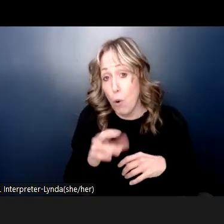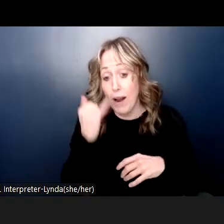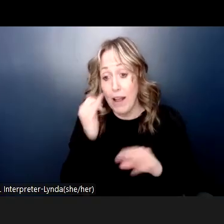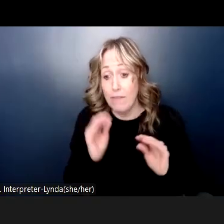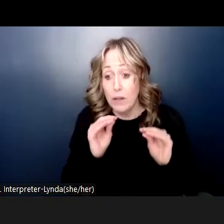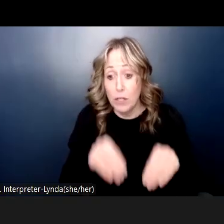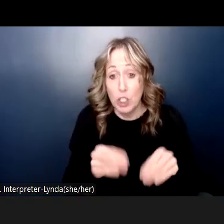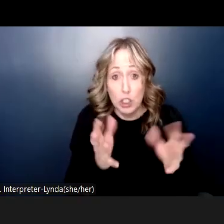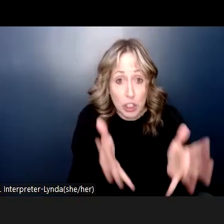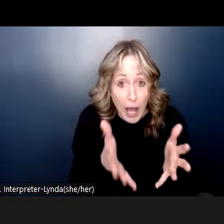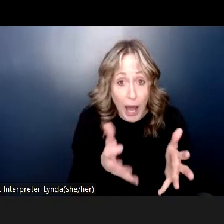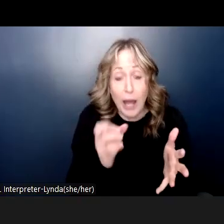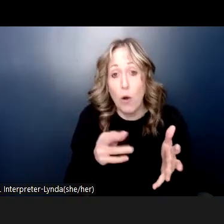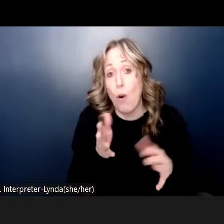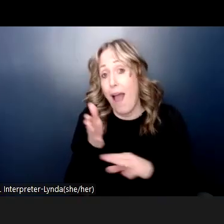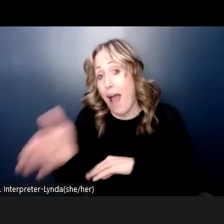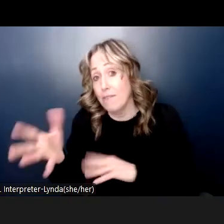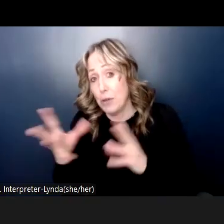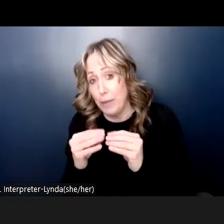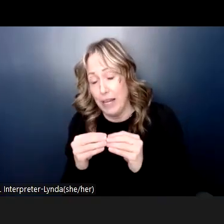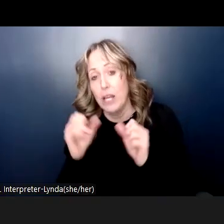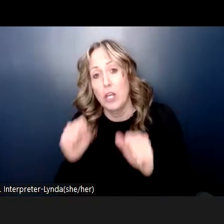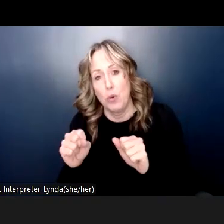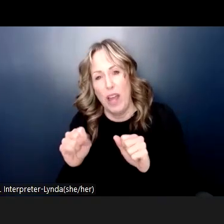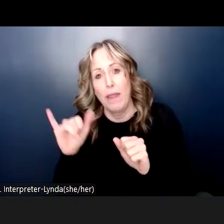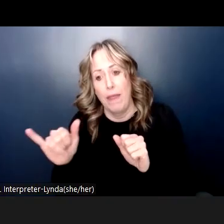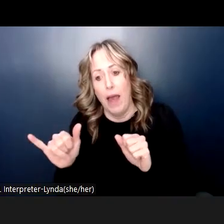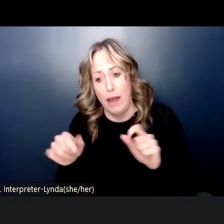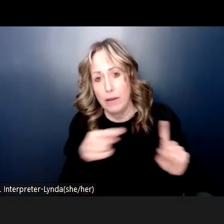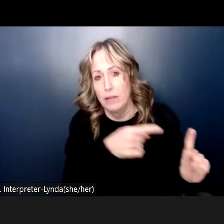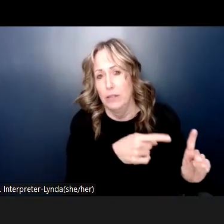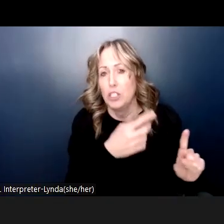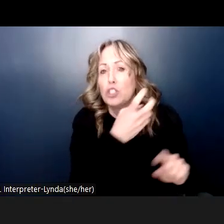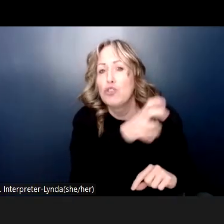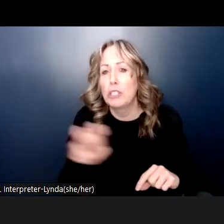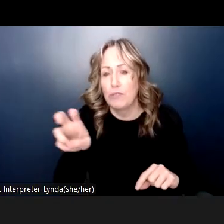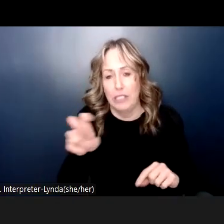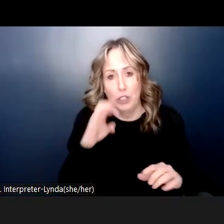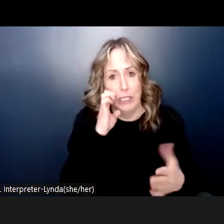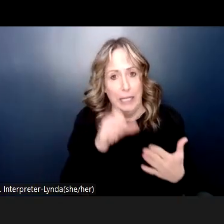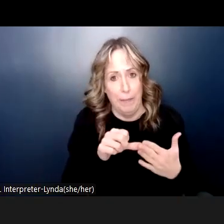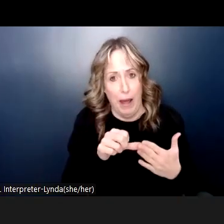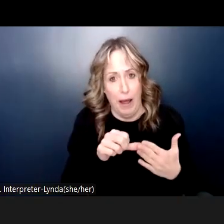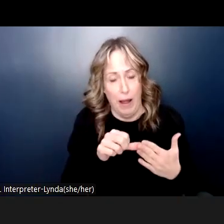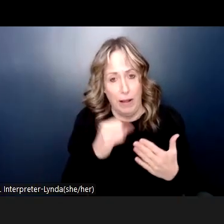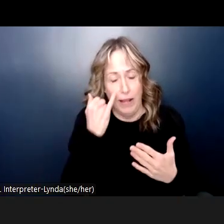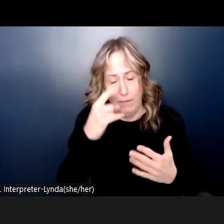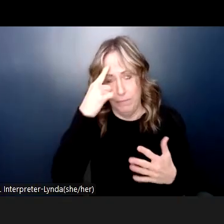the meeting, please feel free to send those to the transformational email. Now, I'd like to open it for general Q&A.